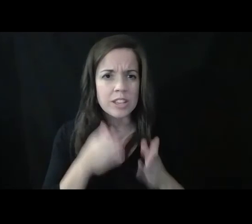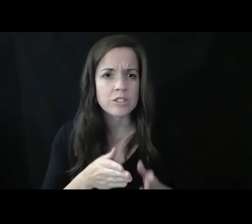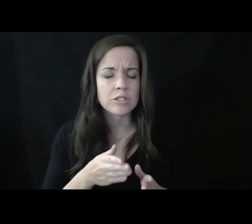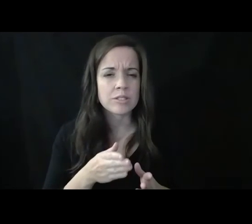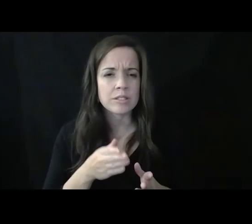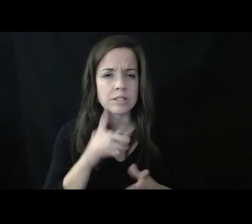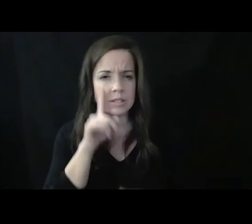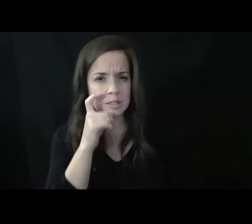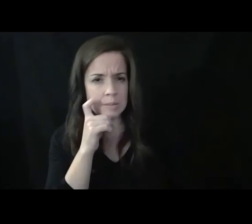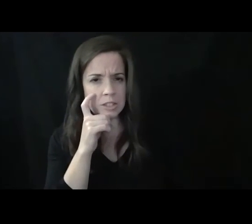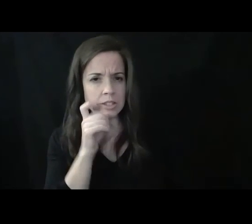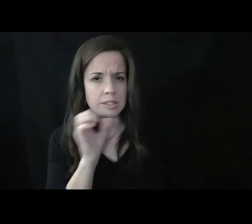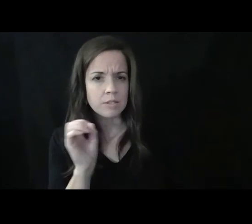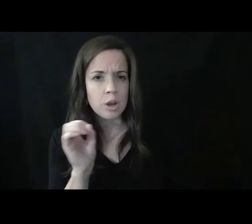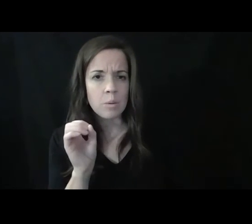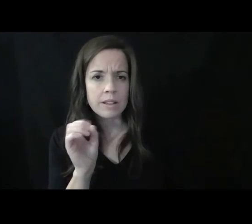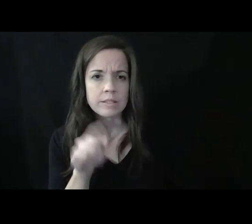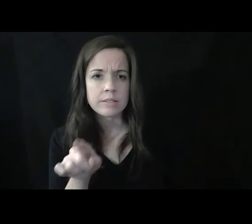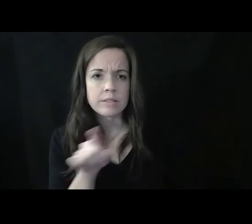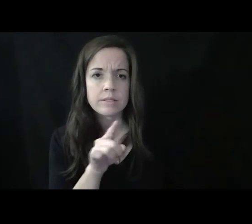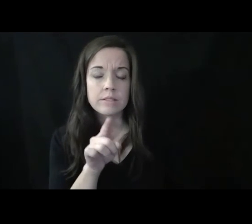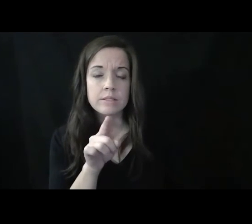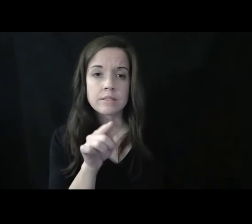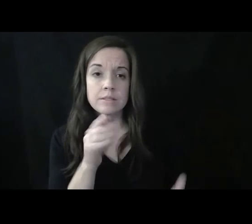no one. Perhaps I’d have been better off